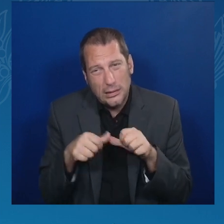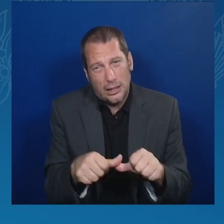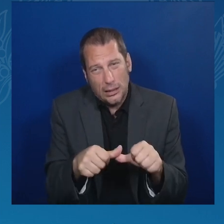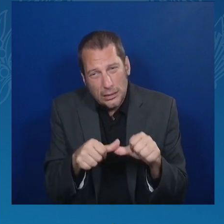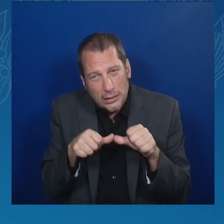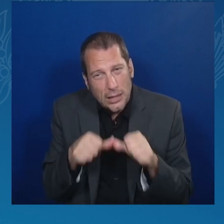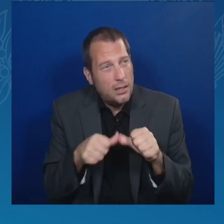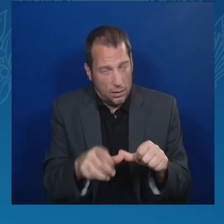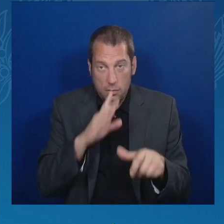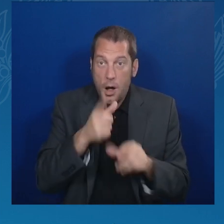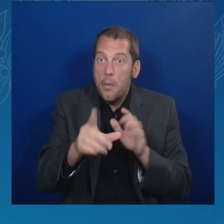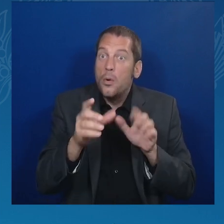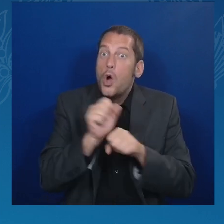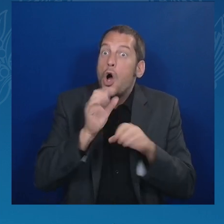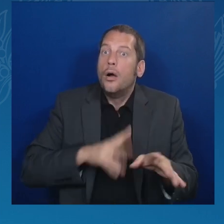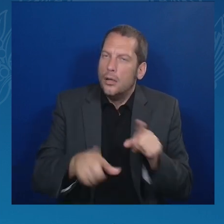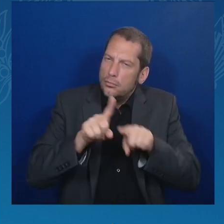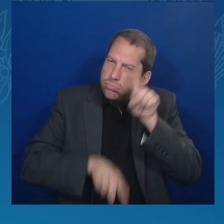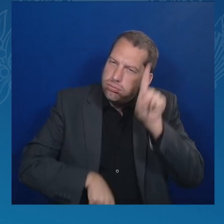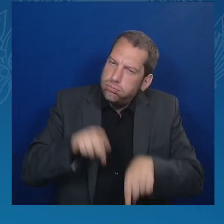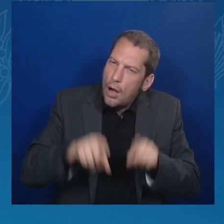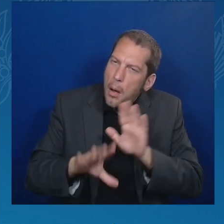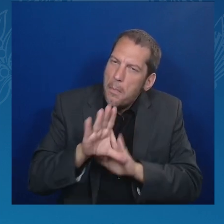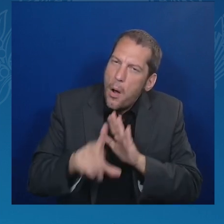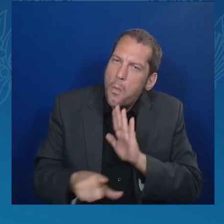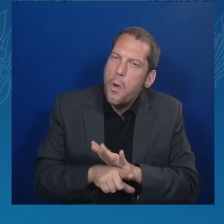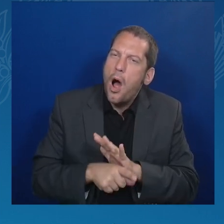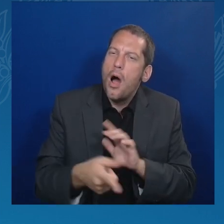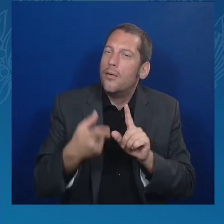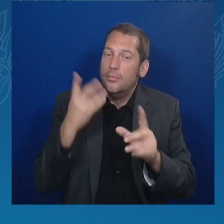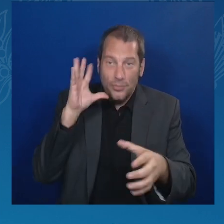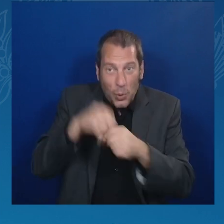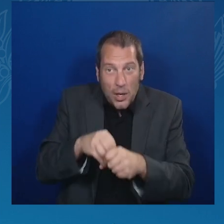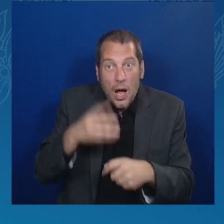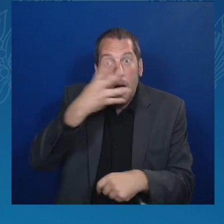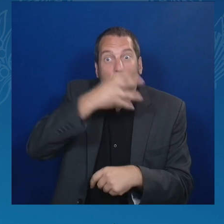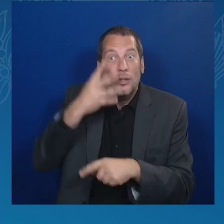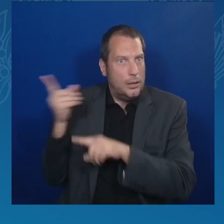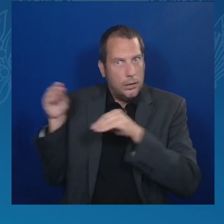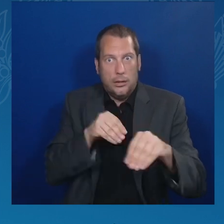and dozens of other countries; many who did not speak English,